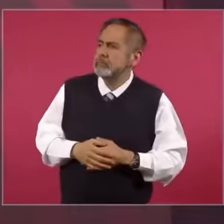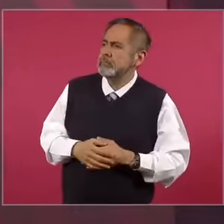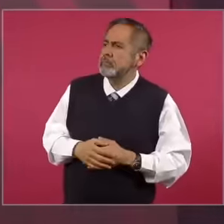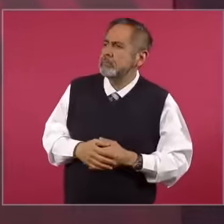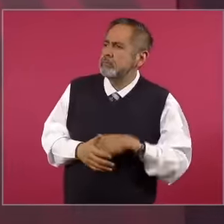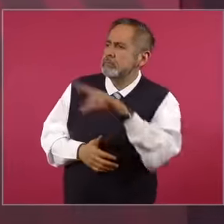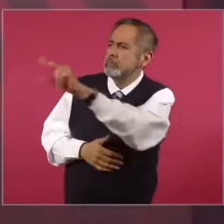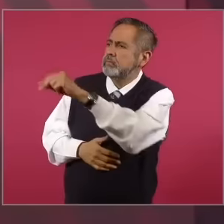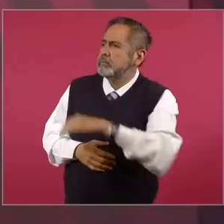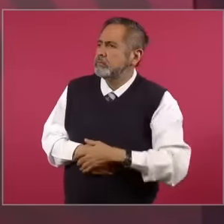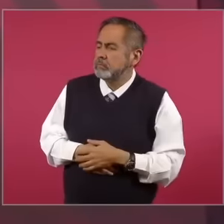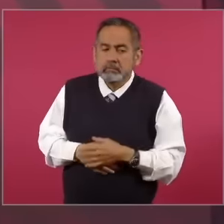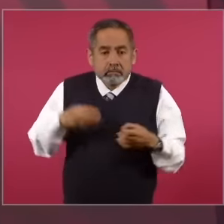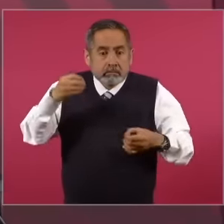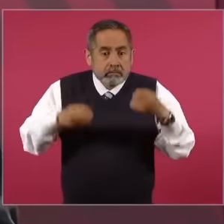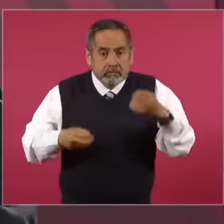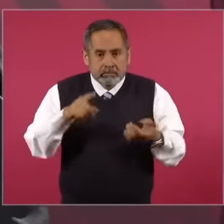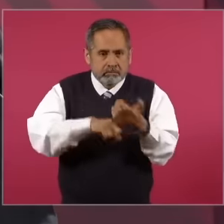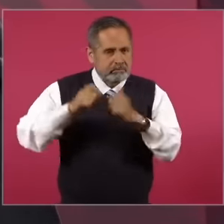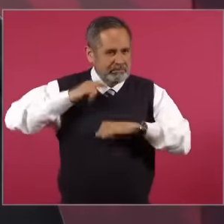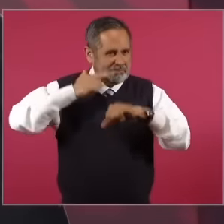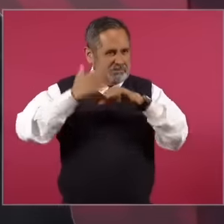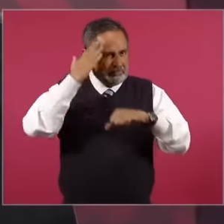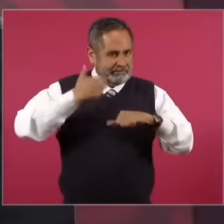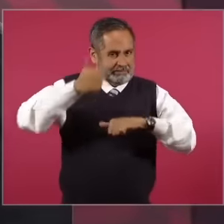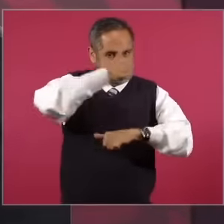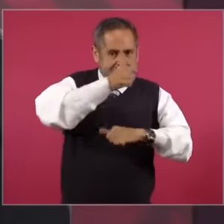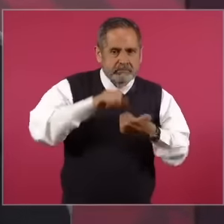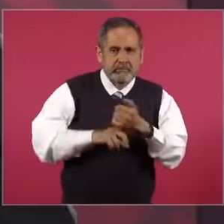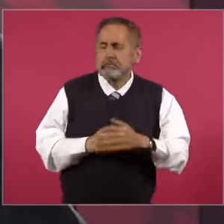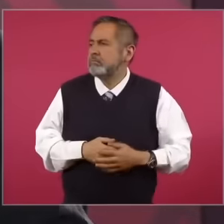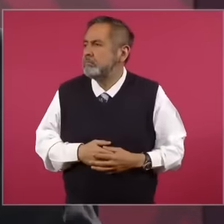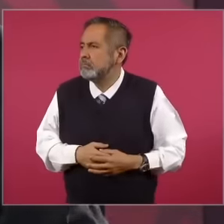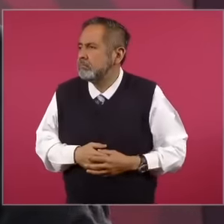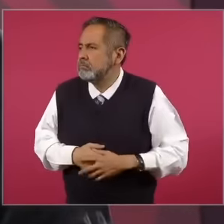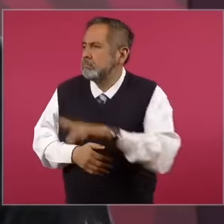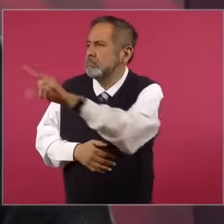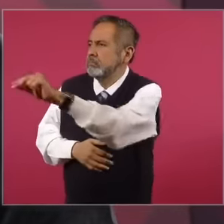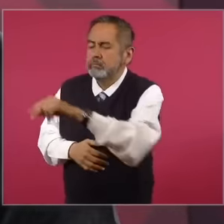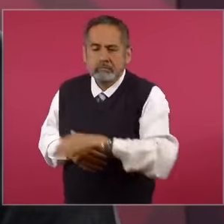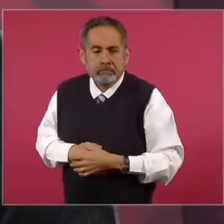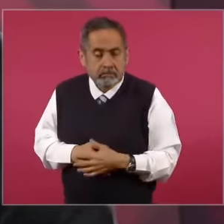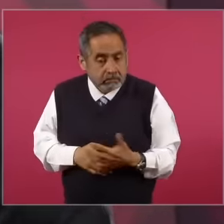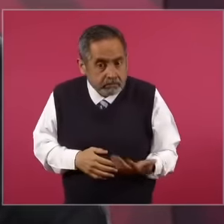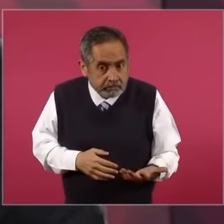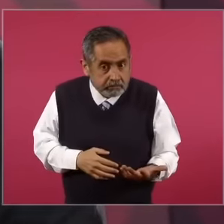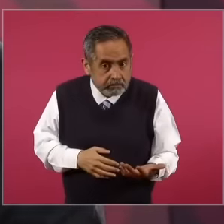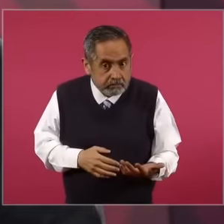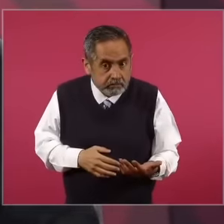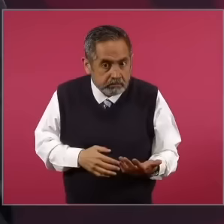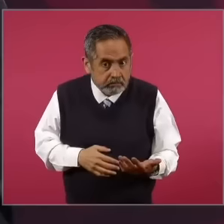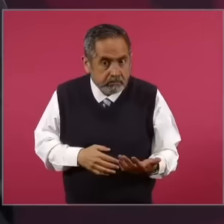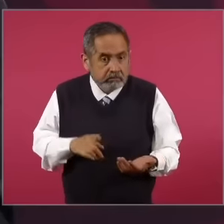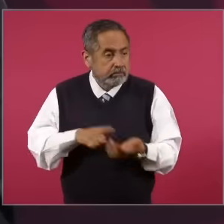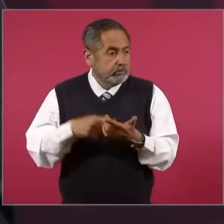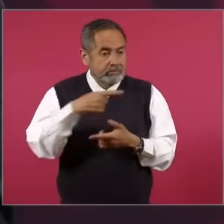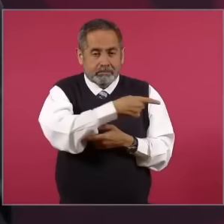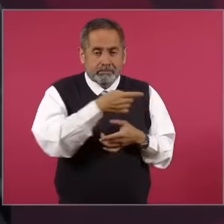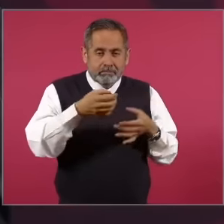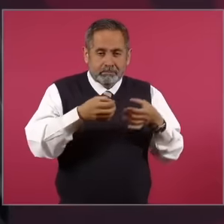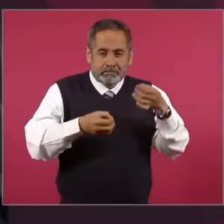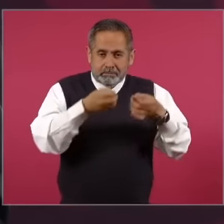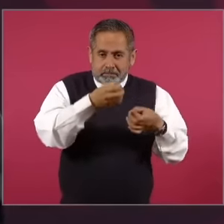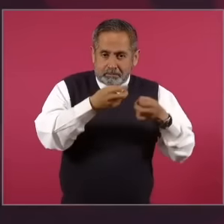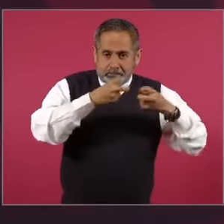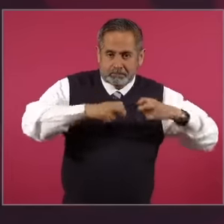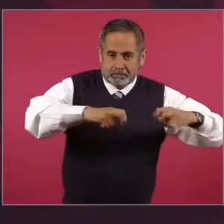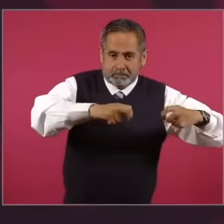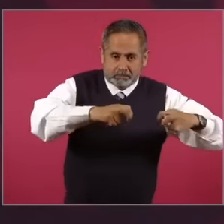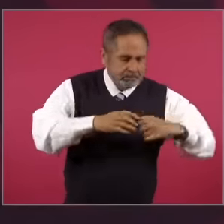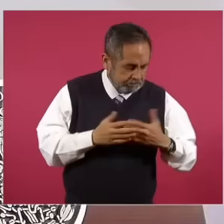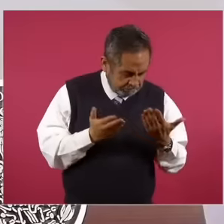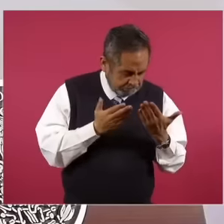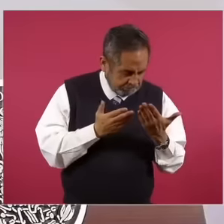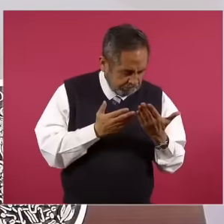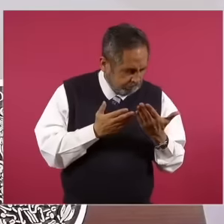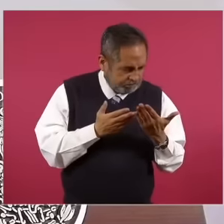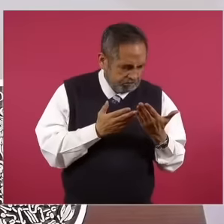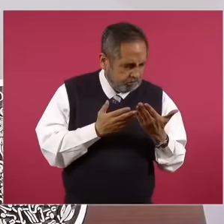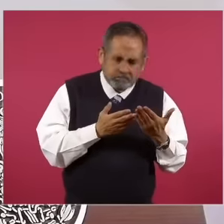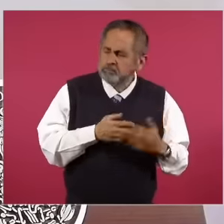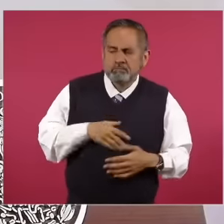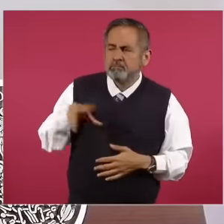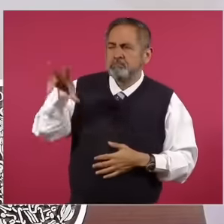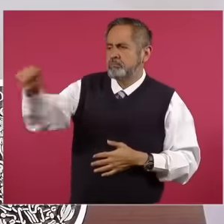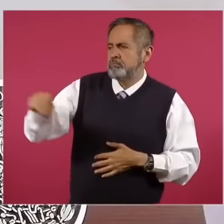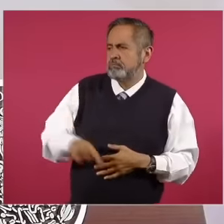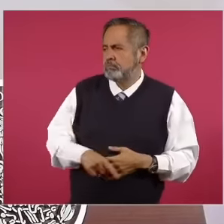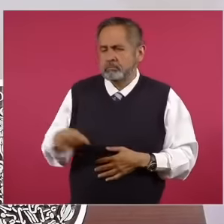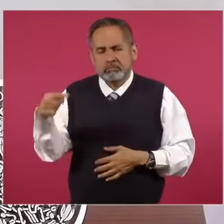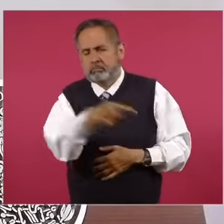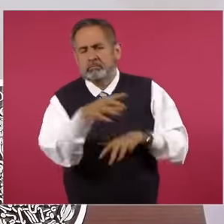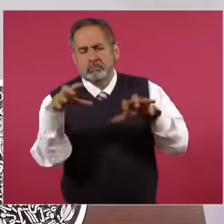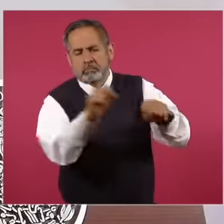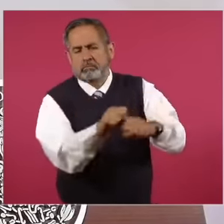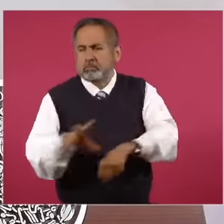district court the magistrates reject. Ultimately, the granting of the